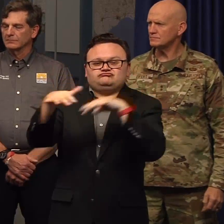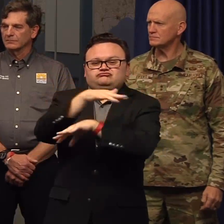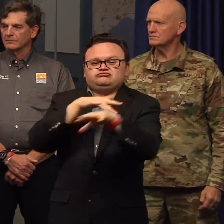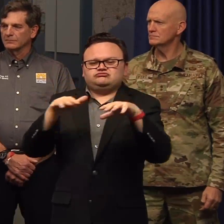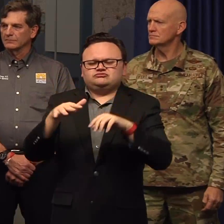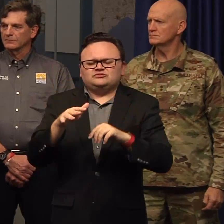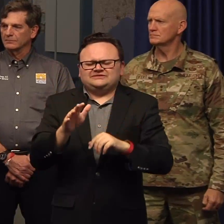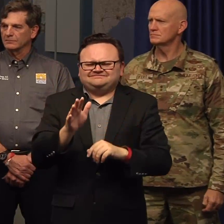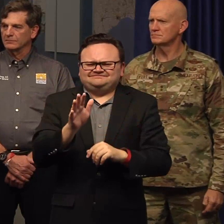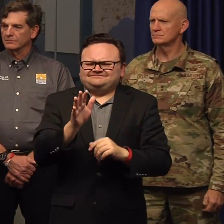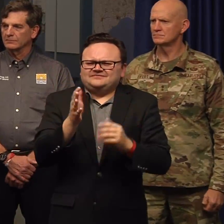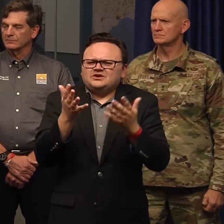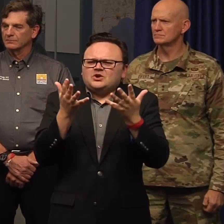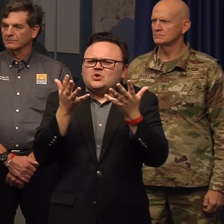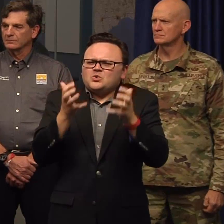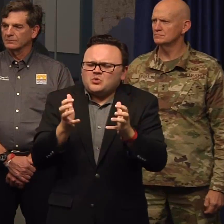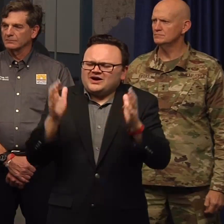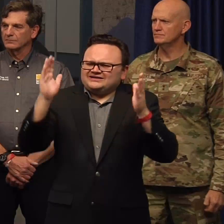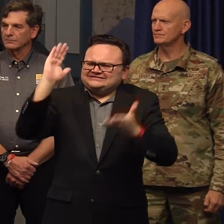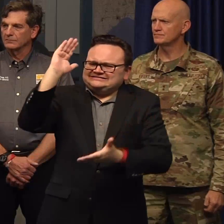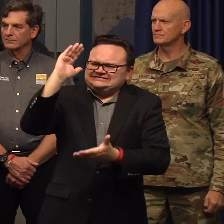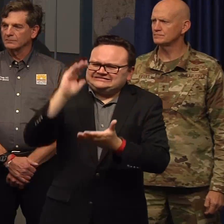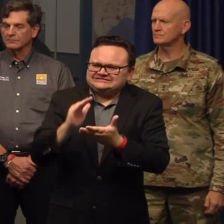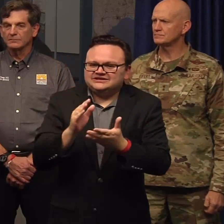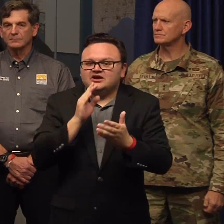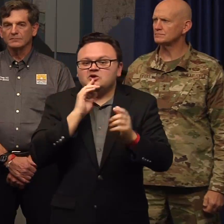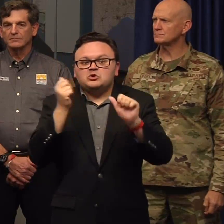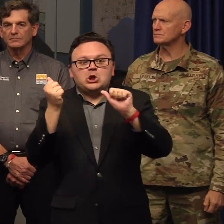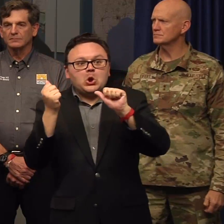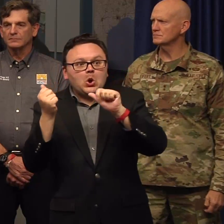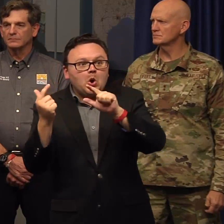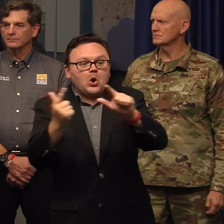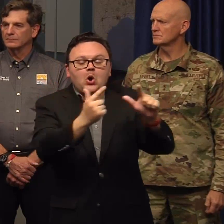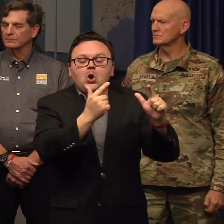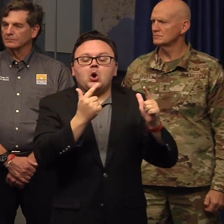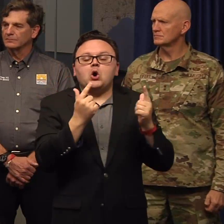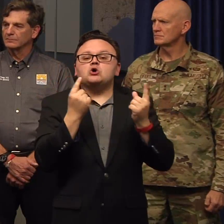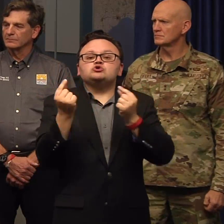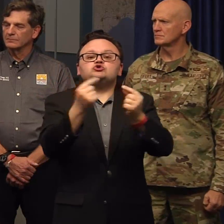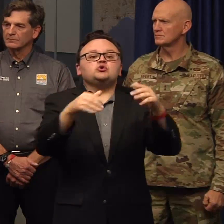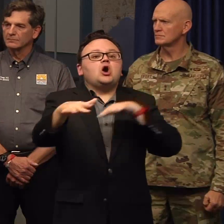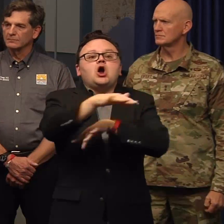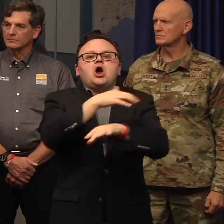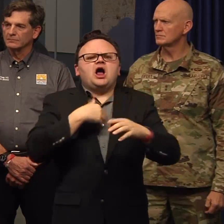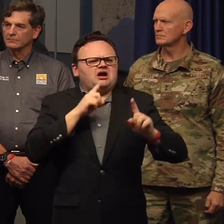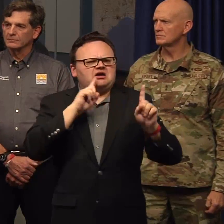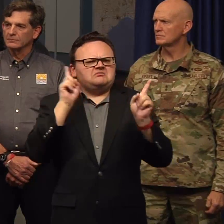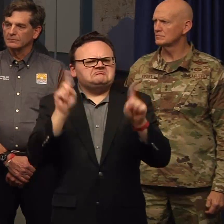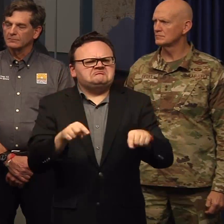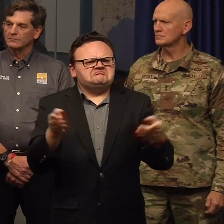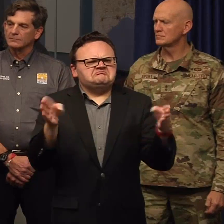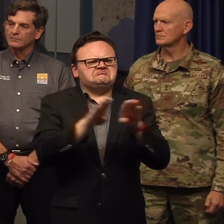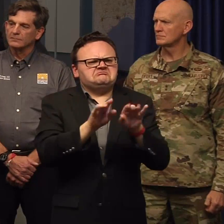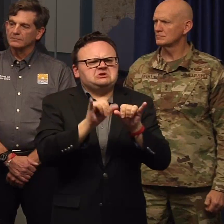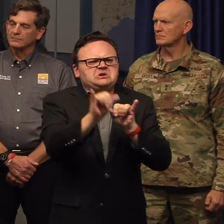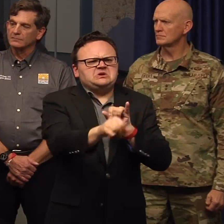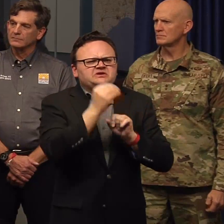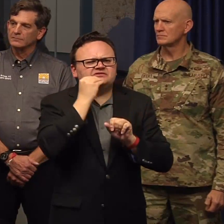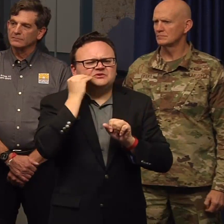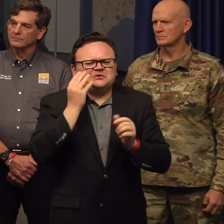UP WITH SHERIFF ?